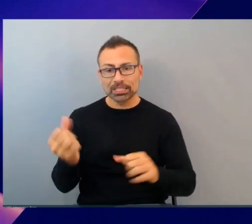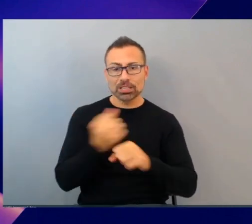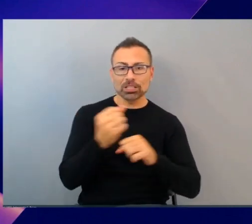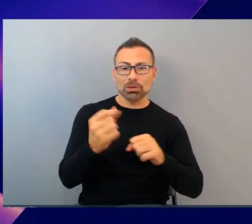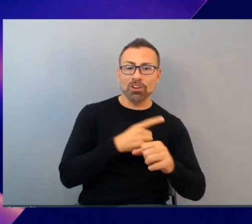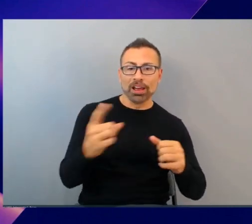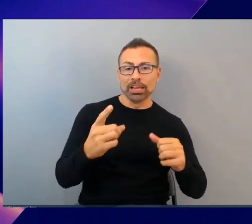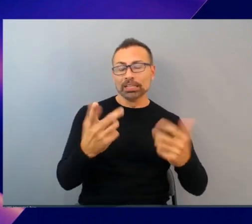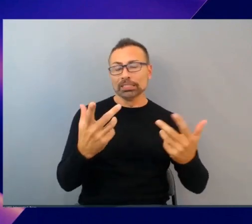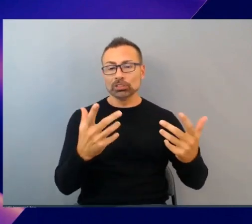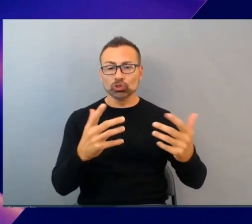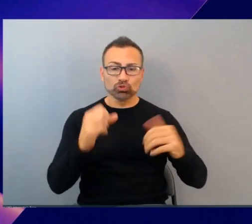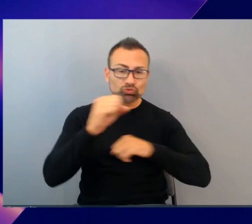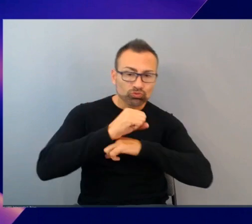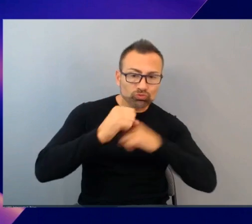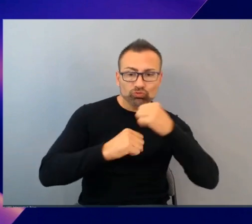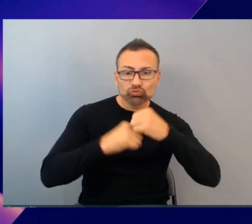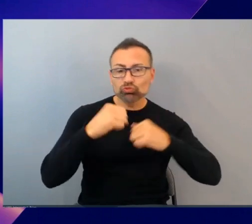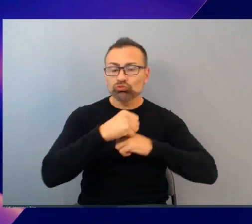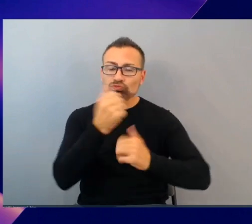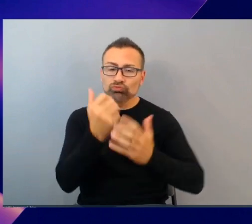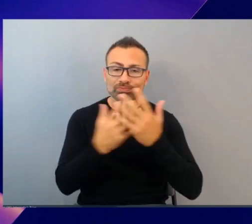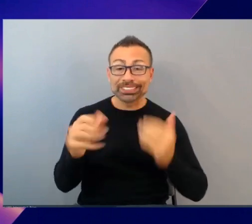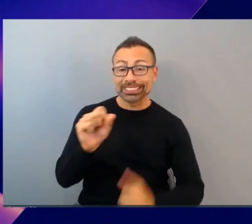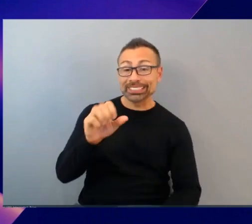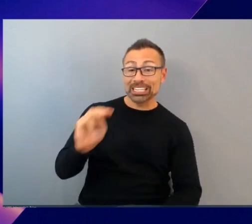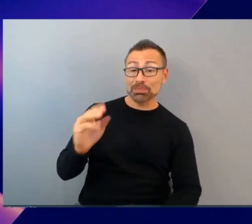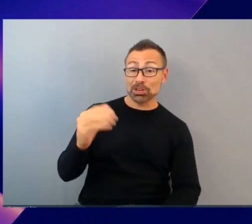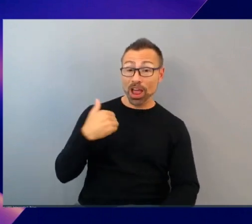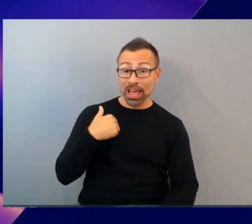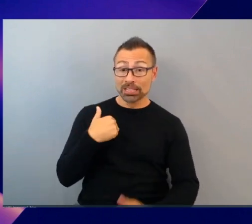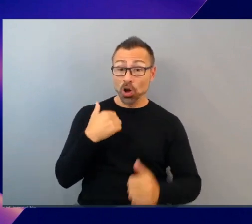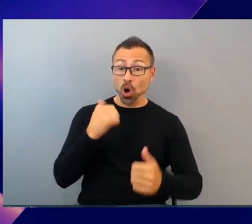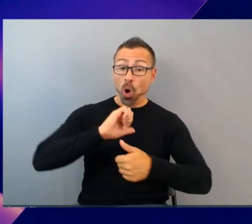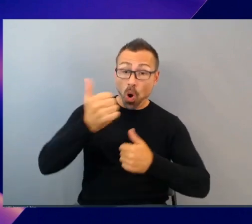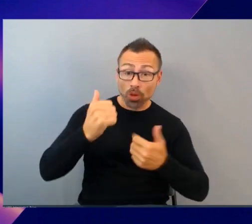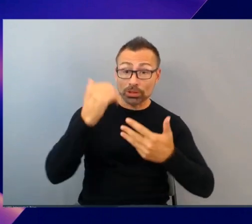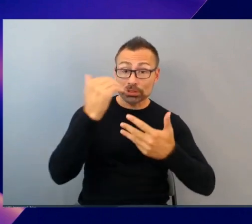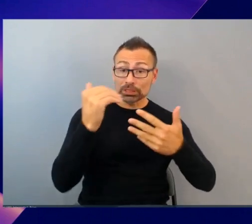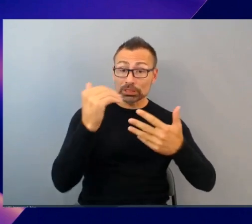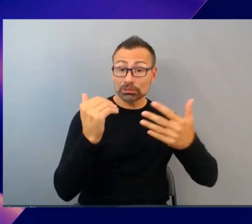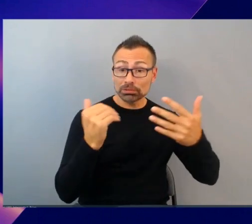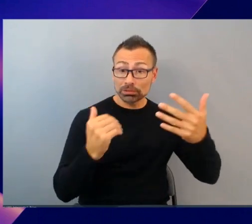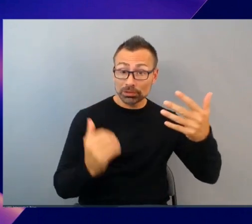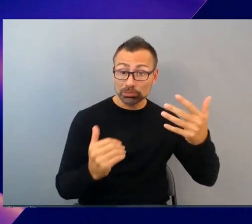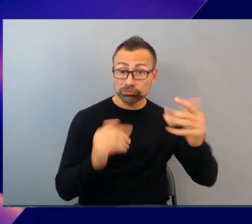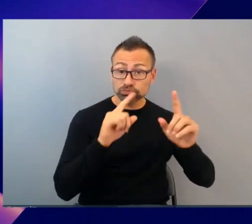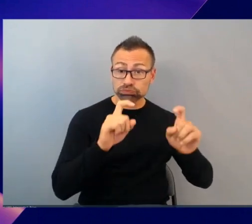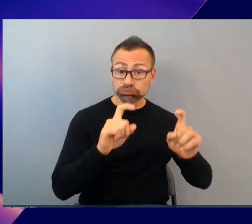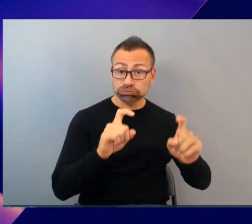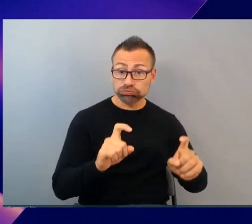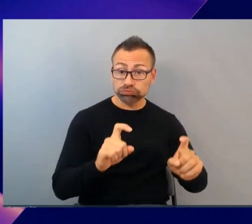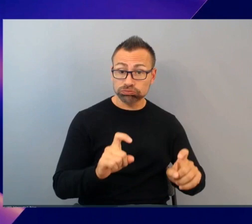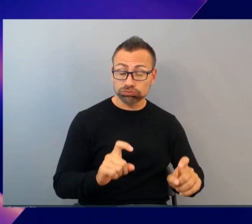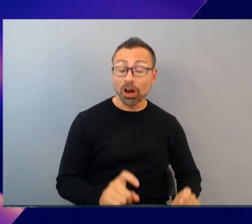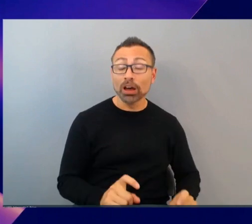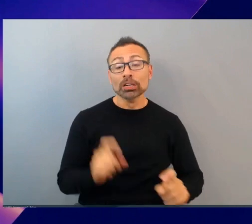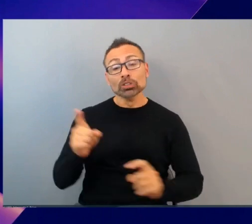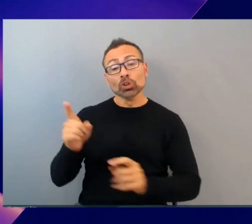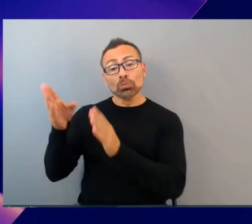SageMaker provides all those capability, so that the customers can focus on what they want to really do, in terms of doing data modeling,